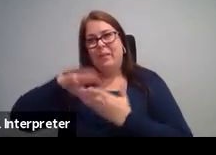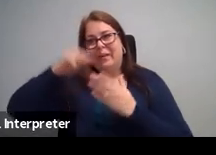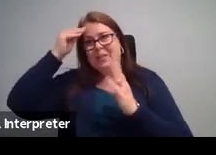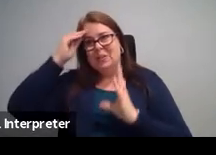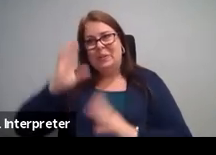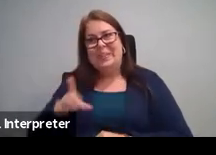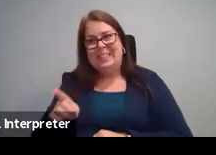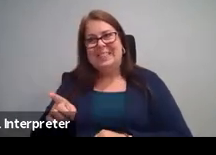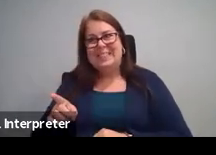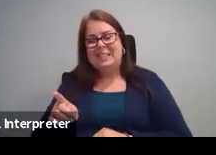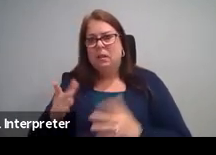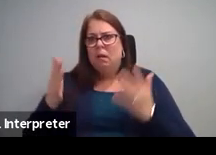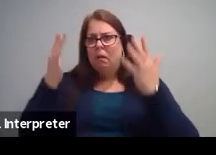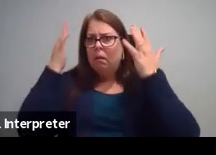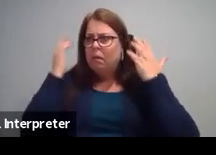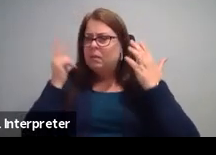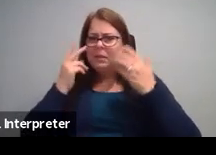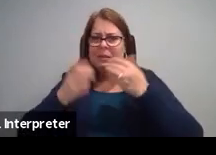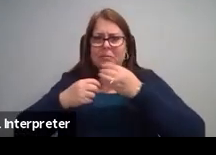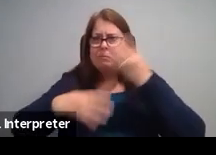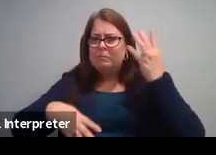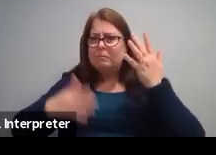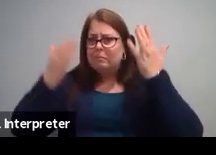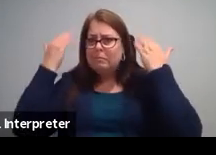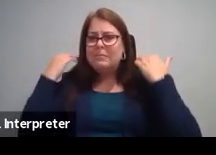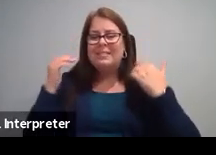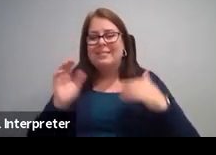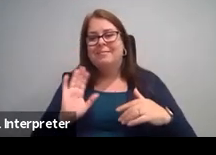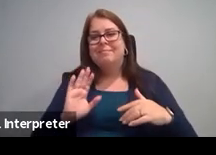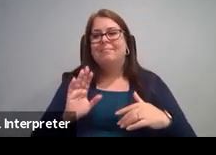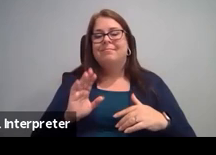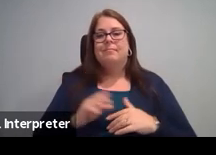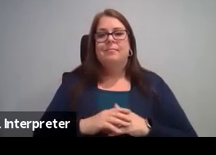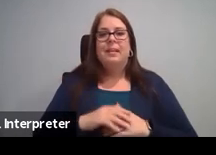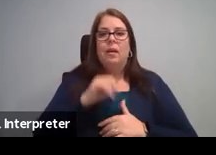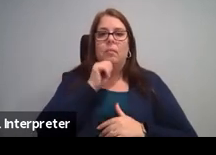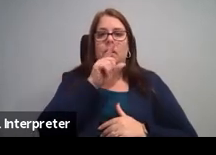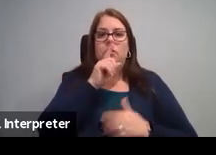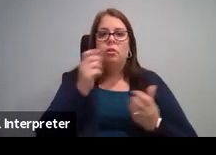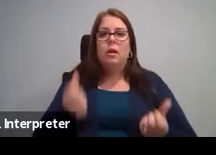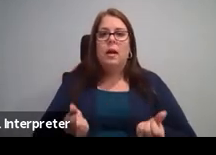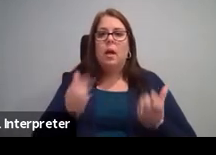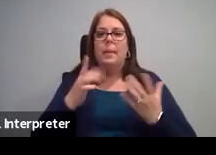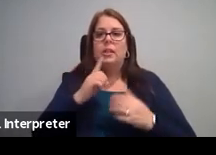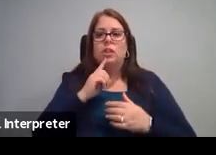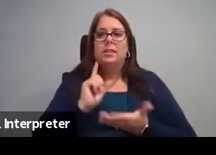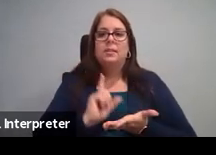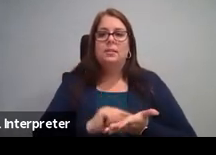Cathy Reznicek: They would see tons of things. Now, I'm not sure how much of this is published. But if I come in as a student.